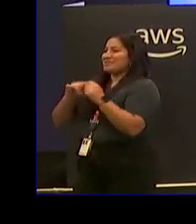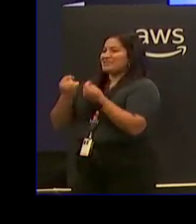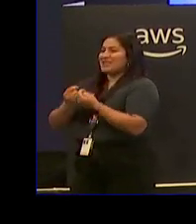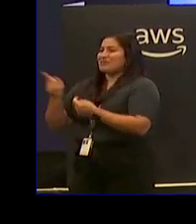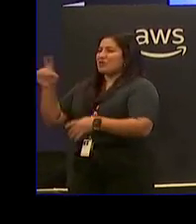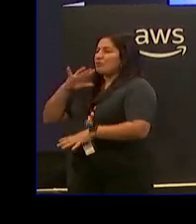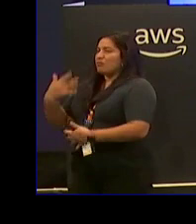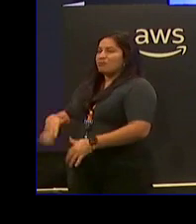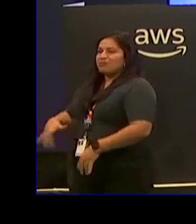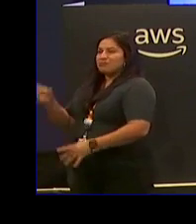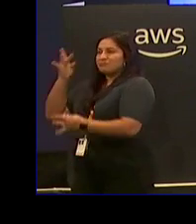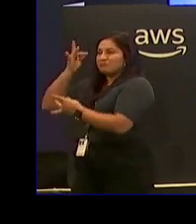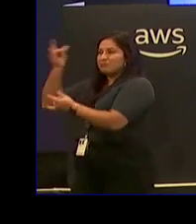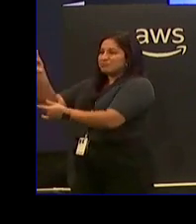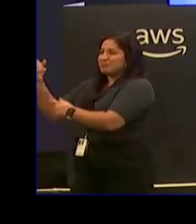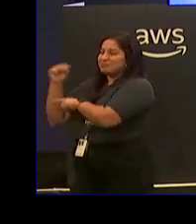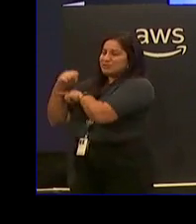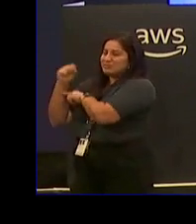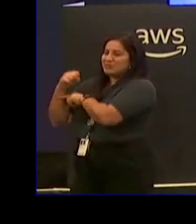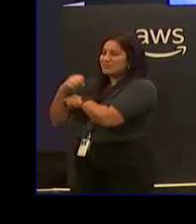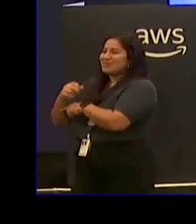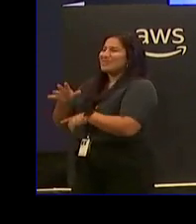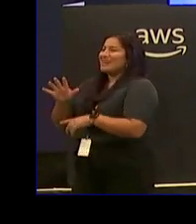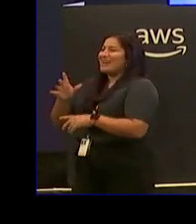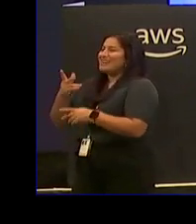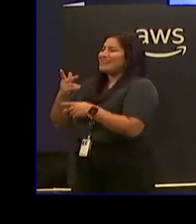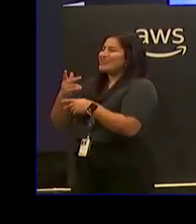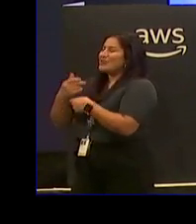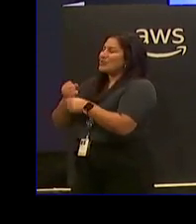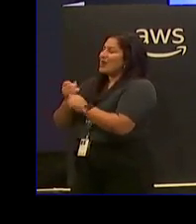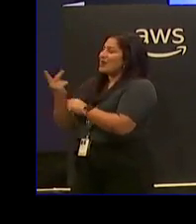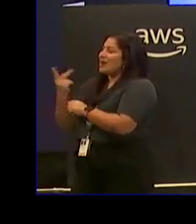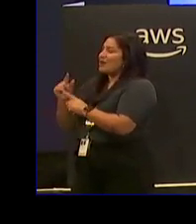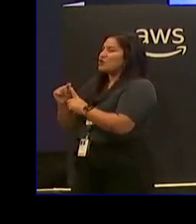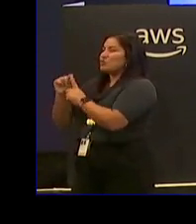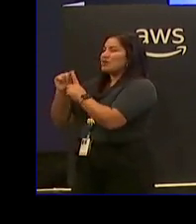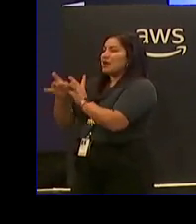And that created a rather unique bond between the two of us.